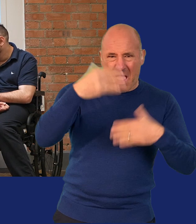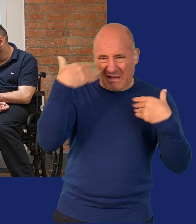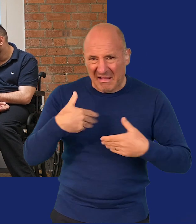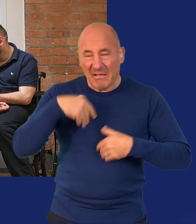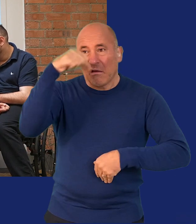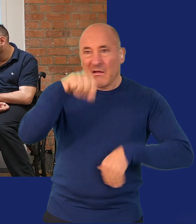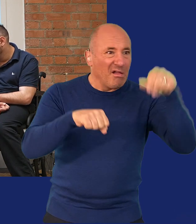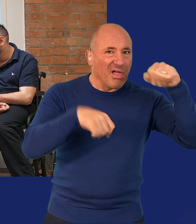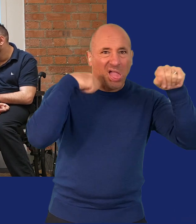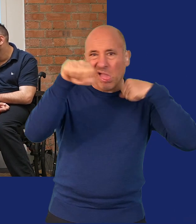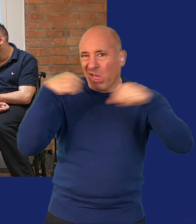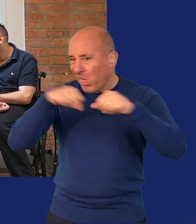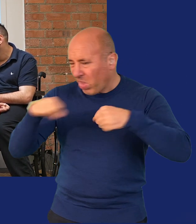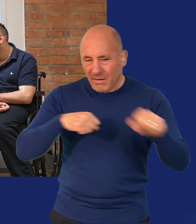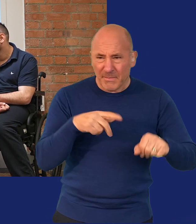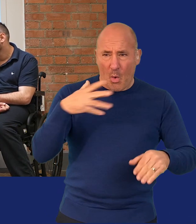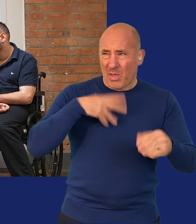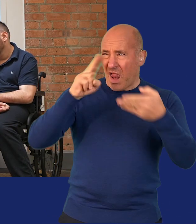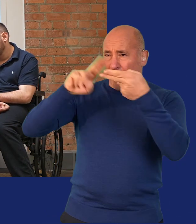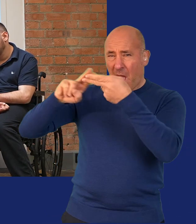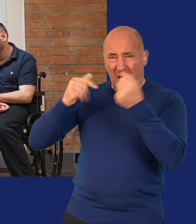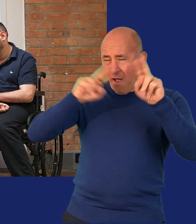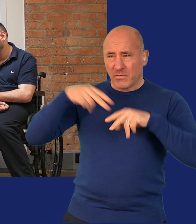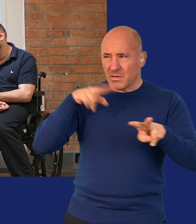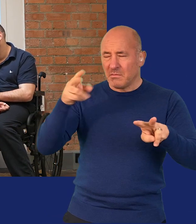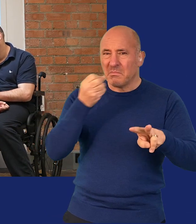They've got quiet spaces, they've got spaces where you can, um, adjust the